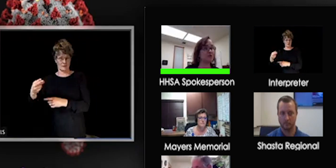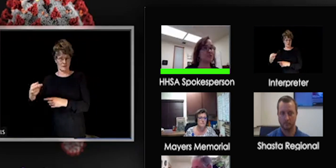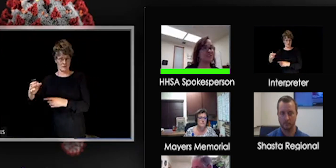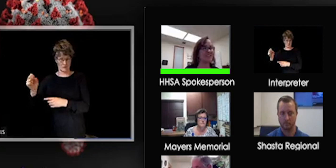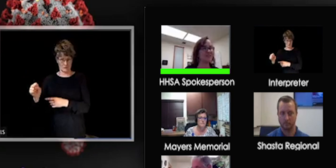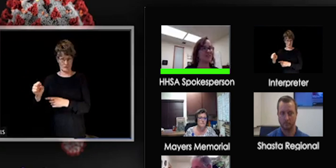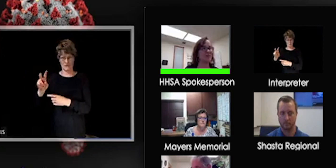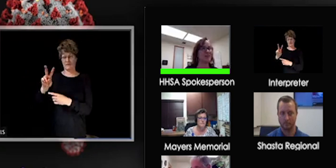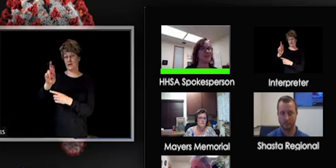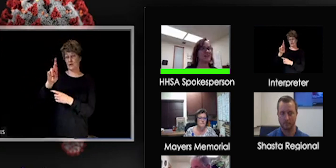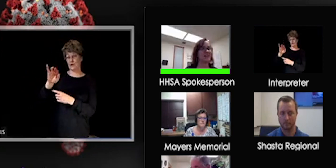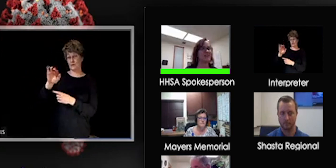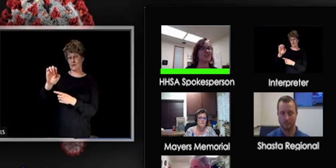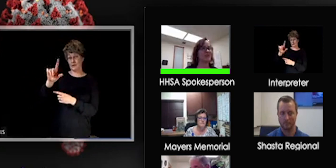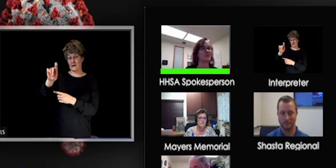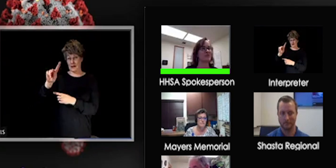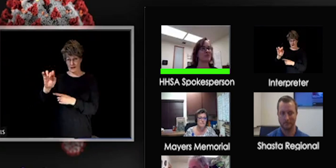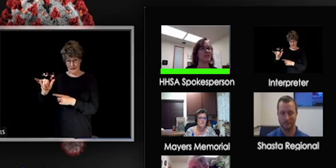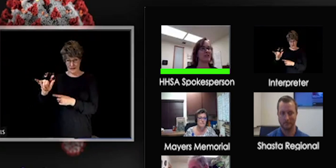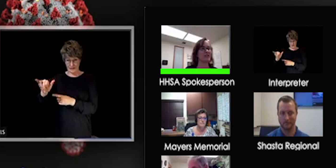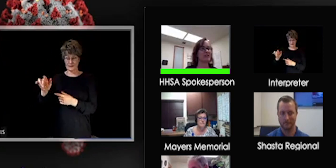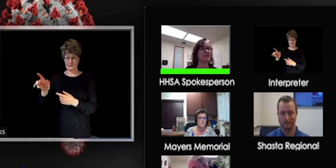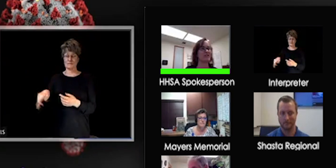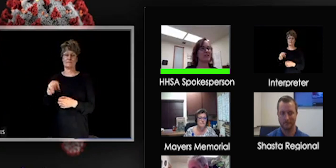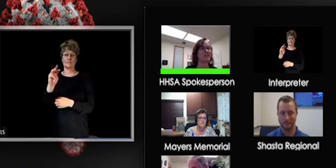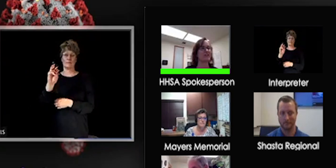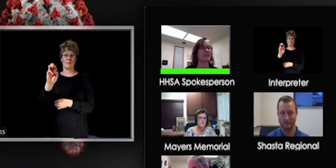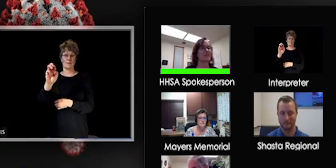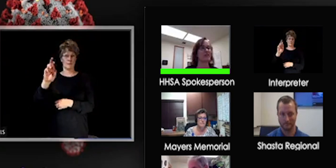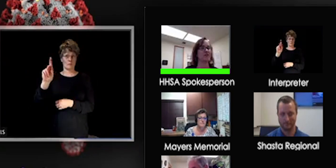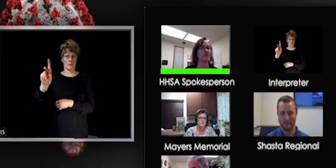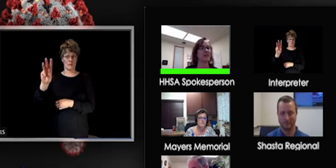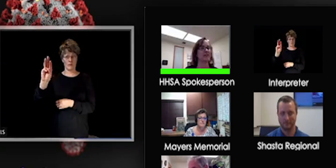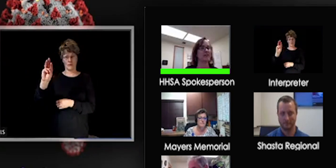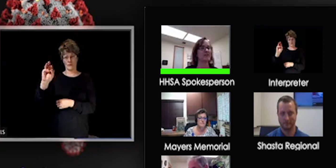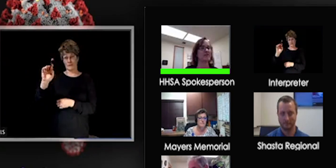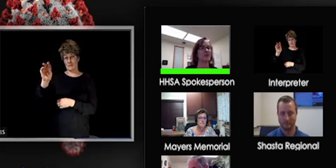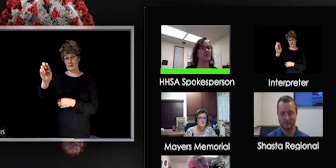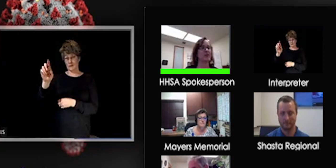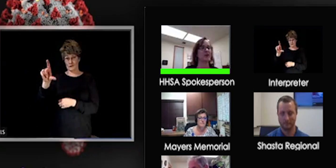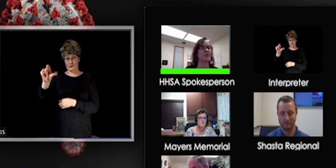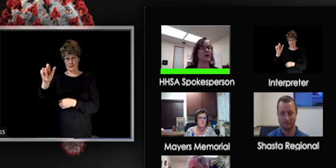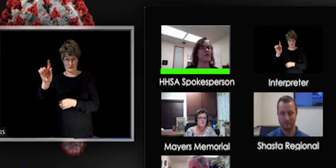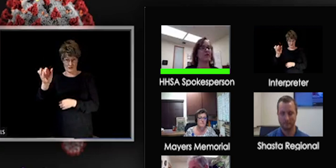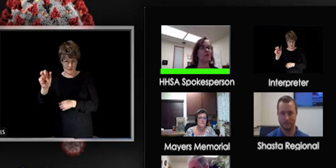Mark Mitchelson is from Shasta Regional Medical Center and then Jennifer Andrea is from Mountain